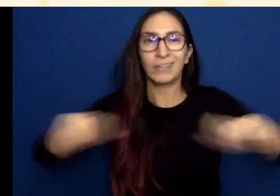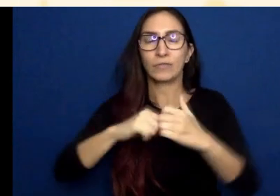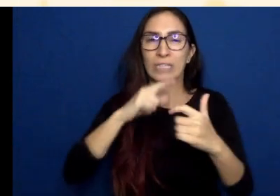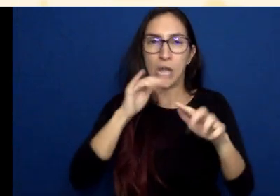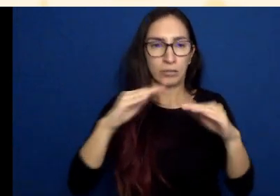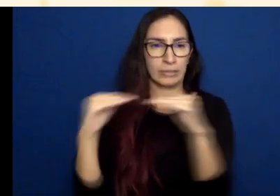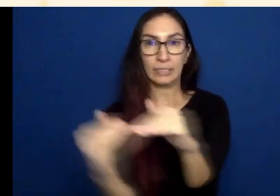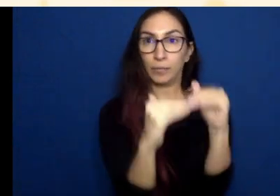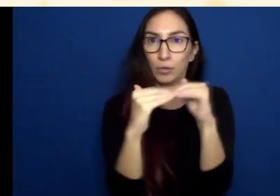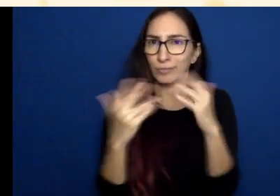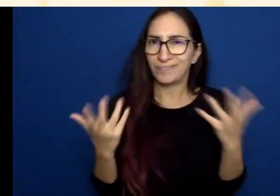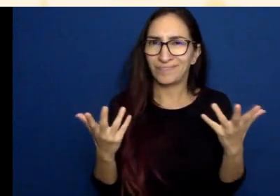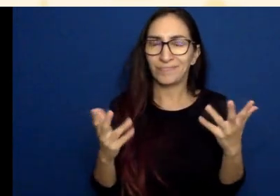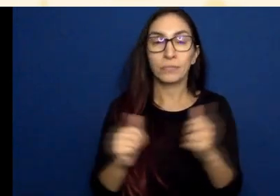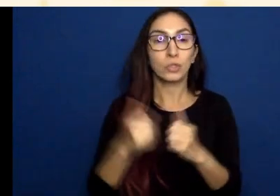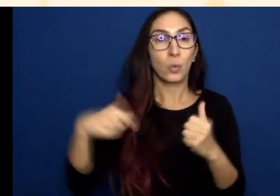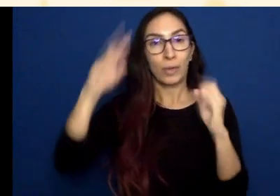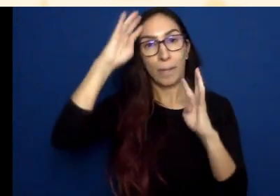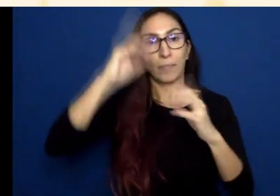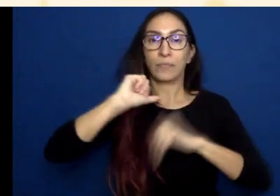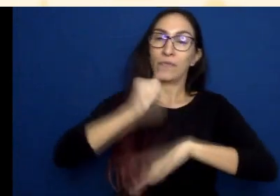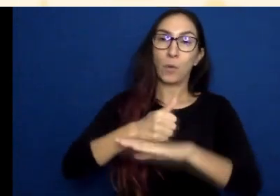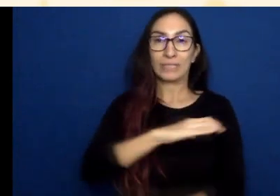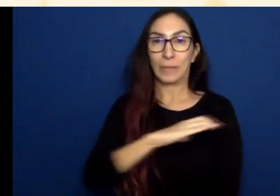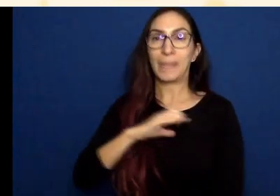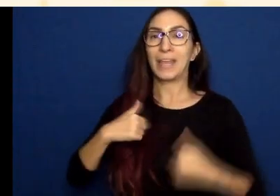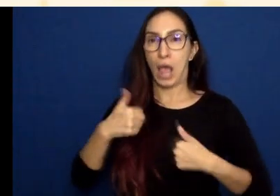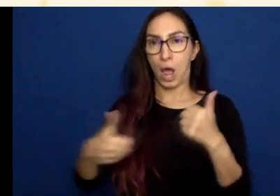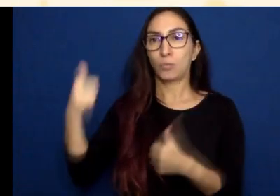on testing mobile or testing accessibility on mobile devices.